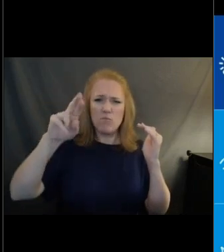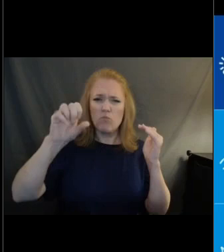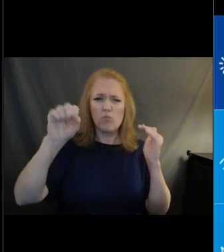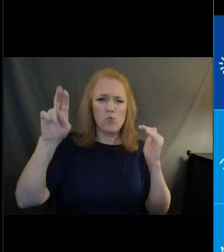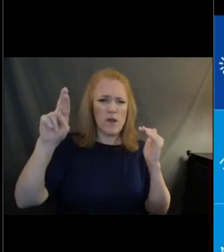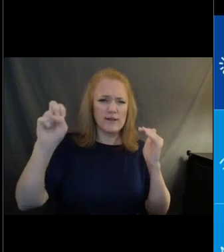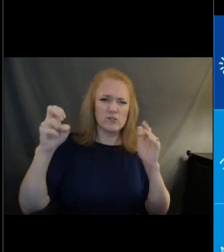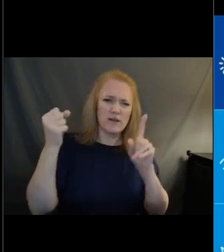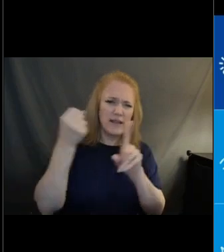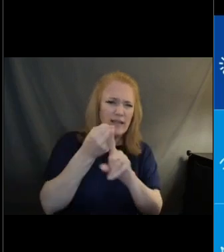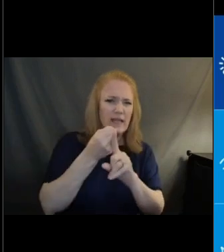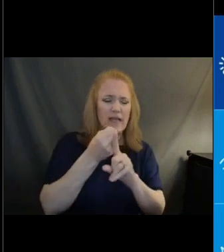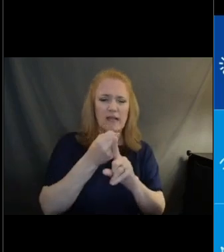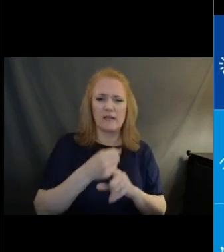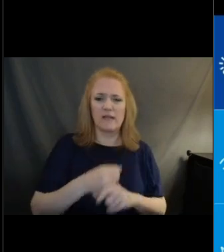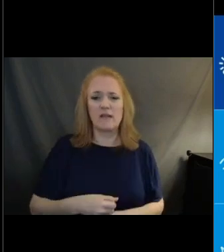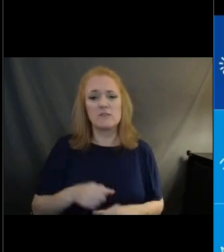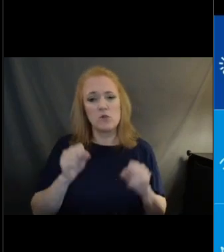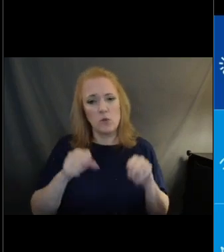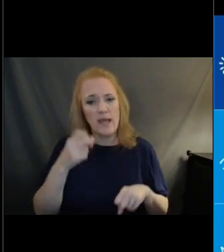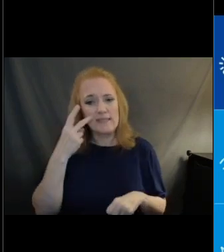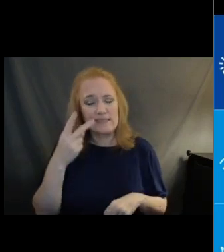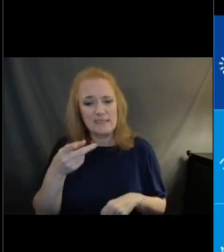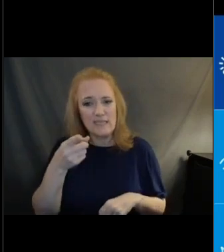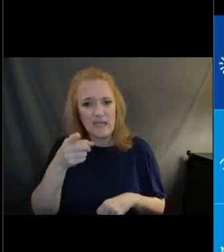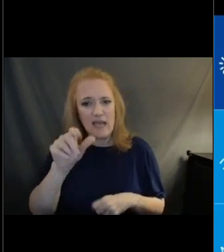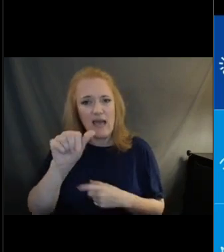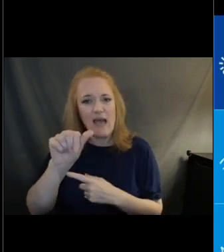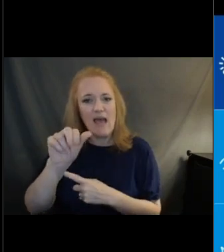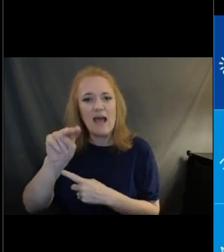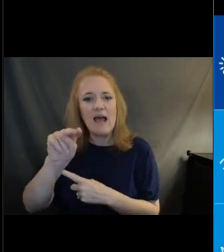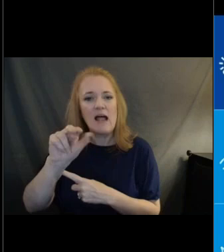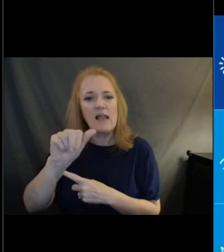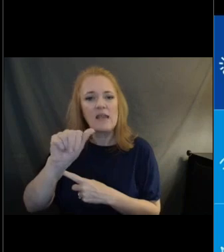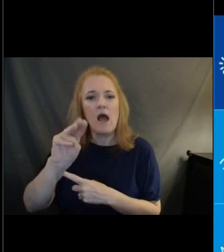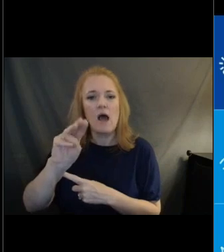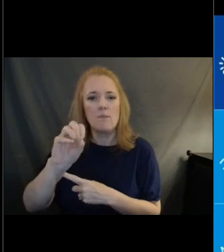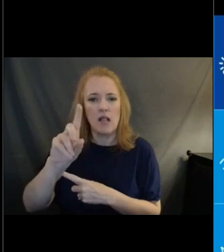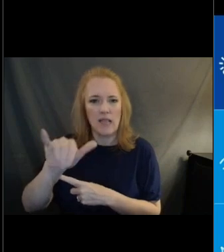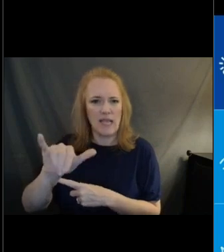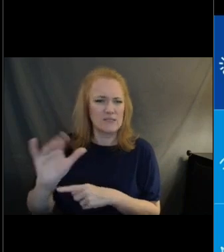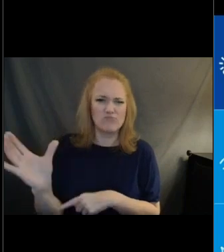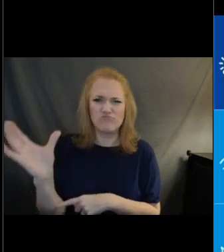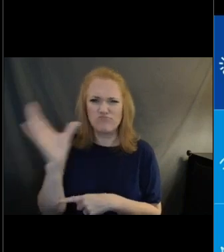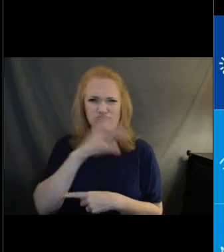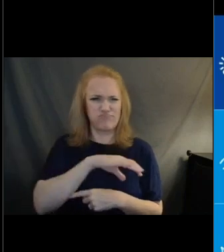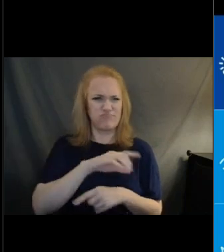tables allow you to see the anomaly ahead of time, perhaps as far as 8 to 10 days in advance,